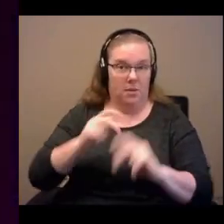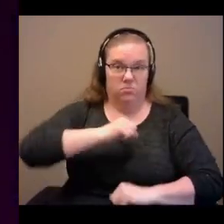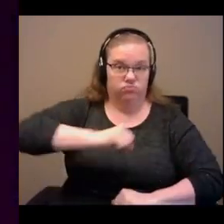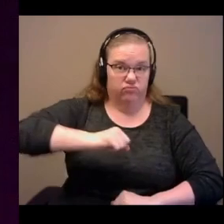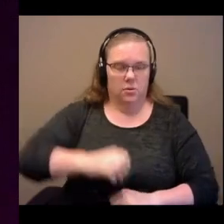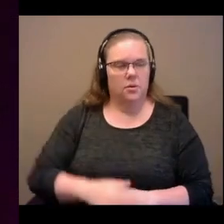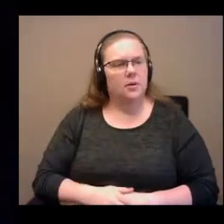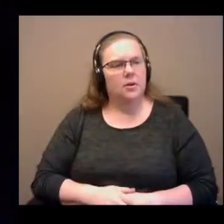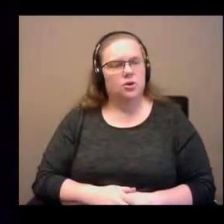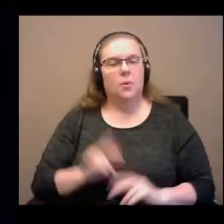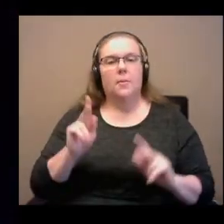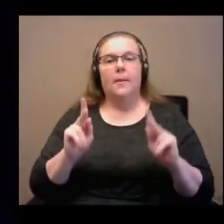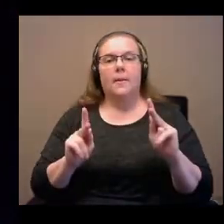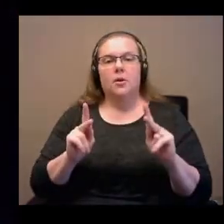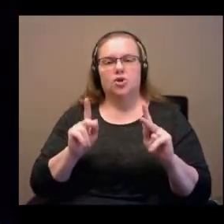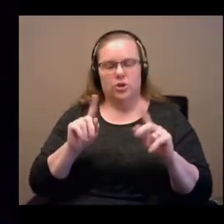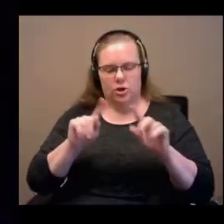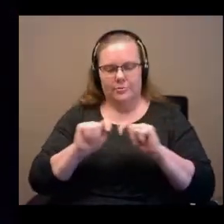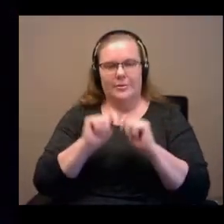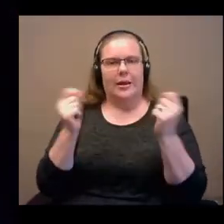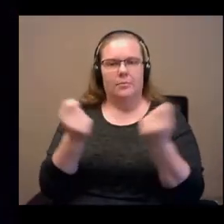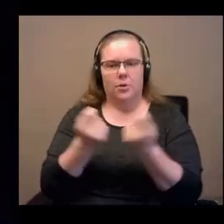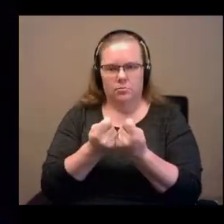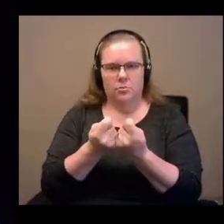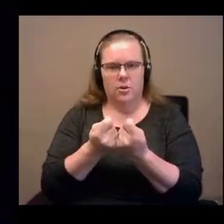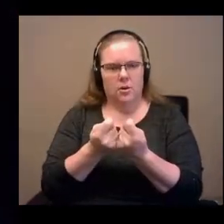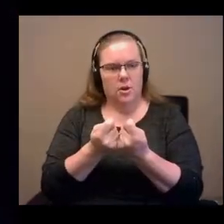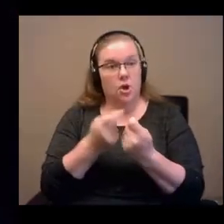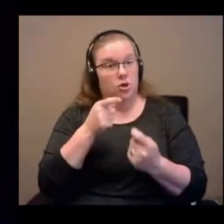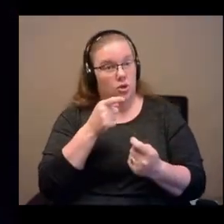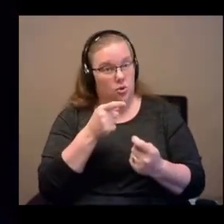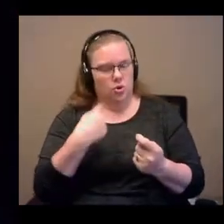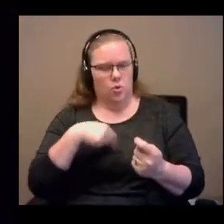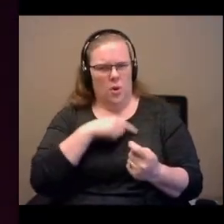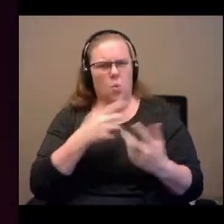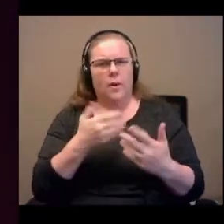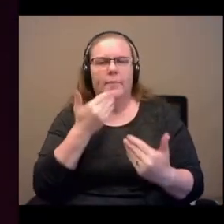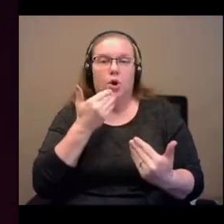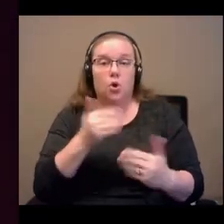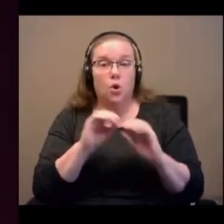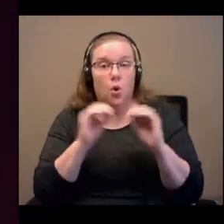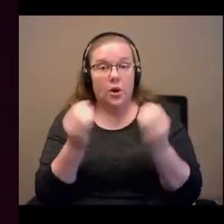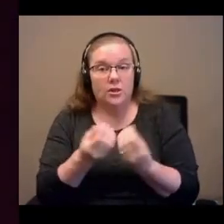people said? Great organization, right? And then she asked a real question. Said, “Well, how do we